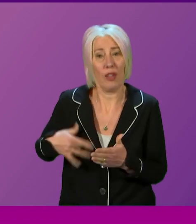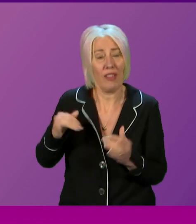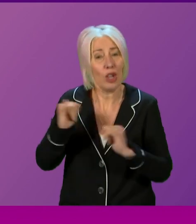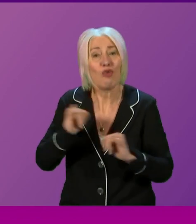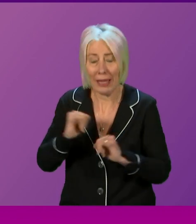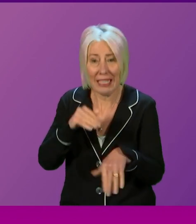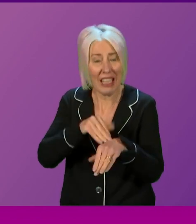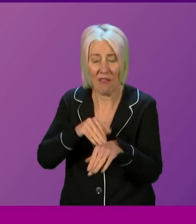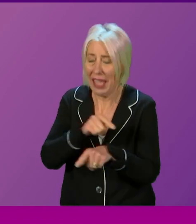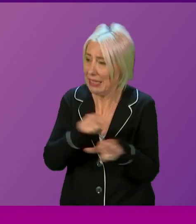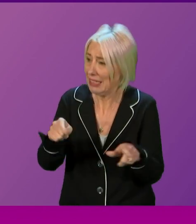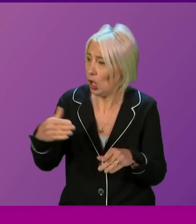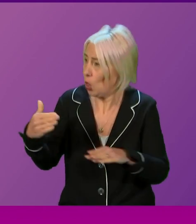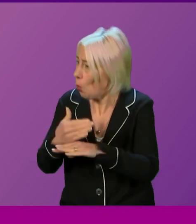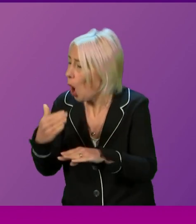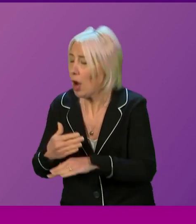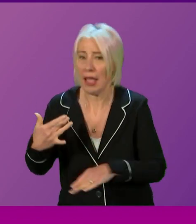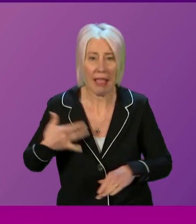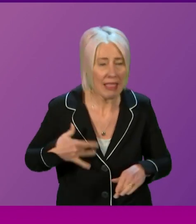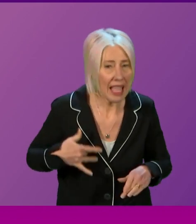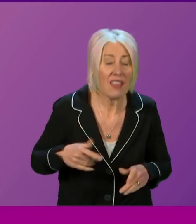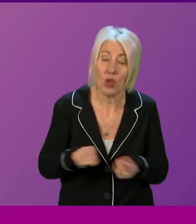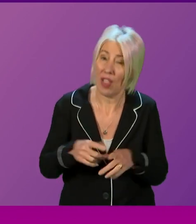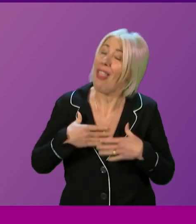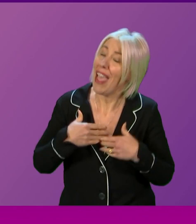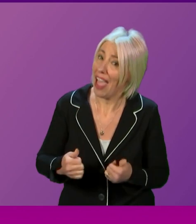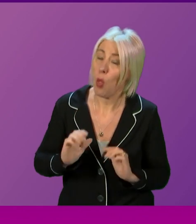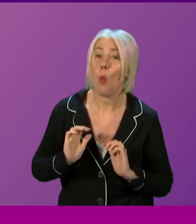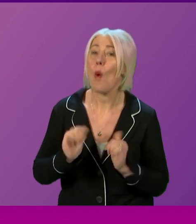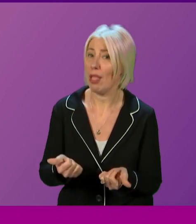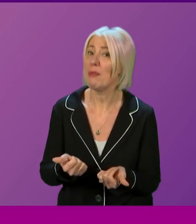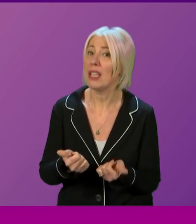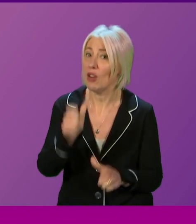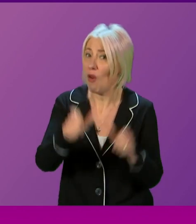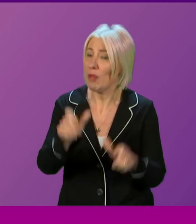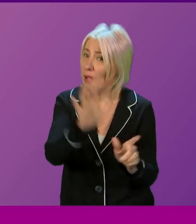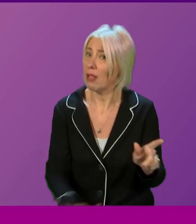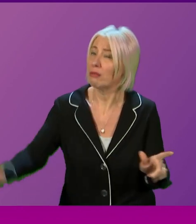to affect the livelihoods, lives and, increasingly, the health and wellbeing of people across the country.